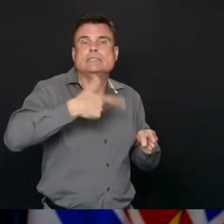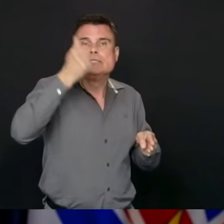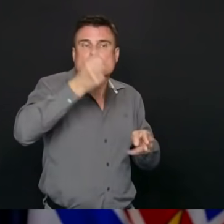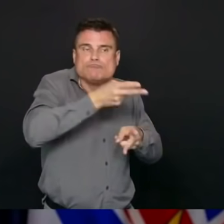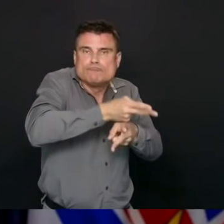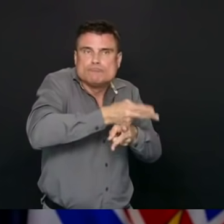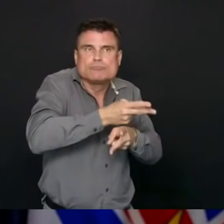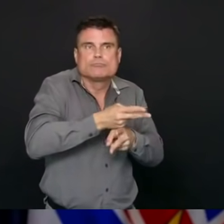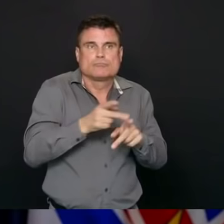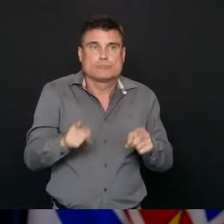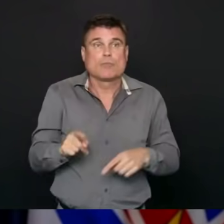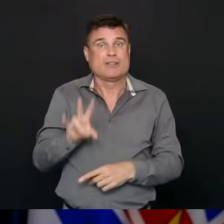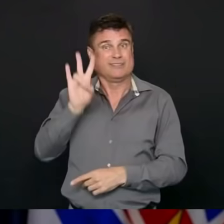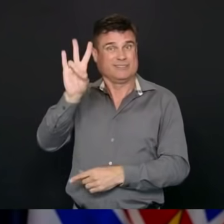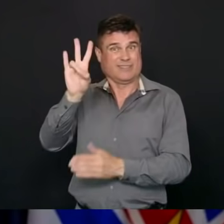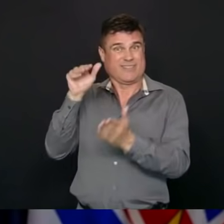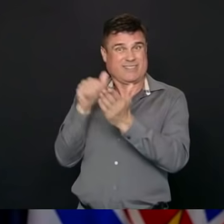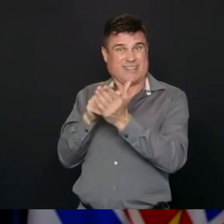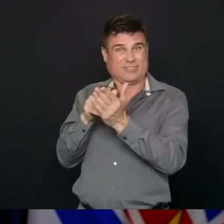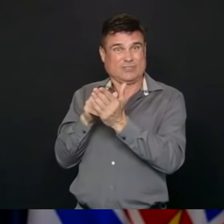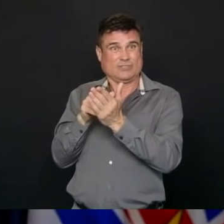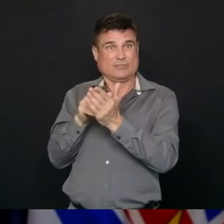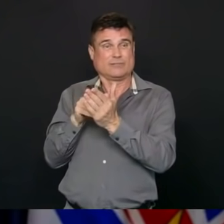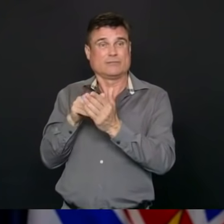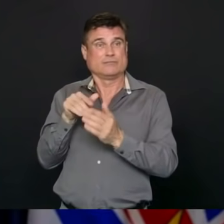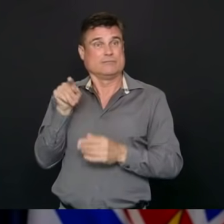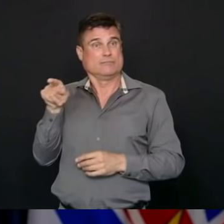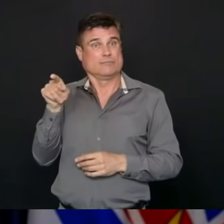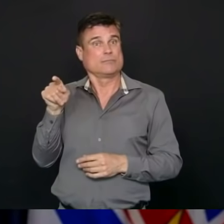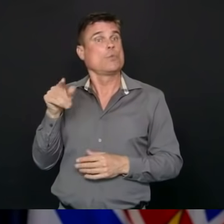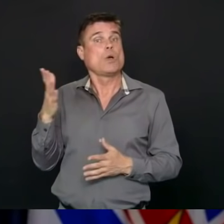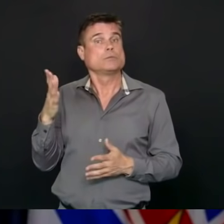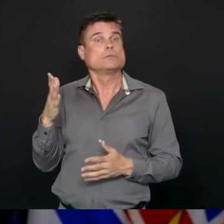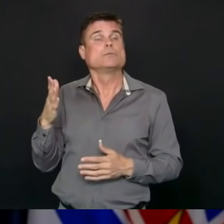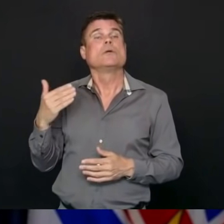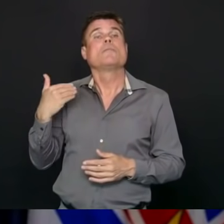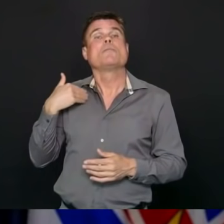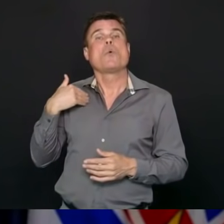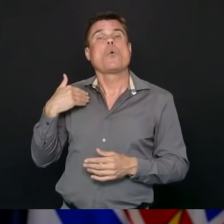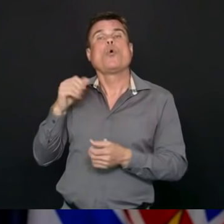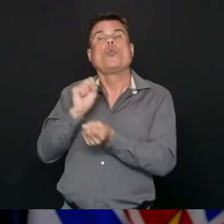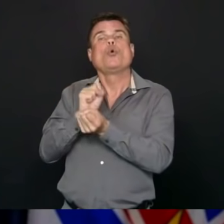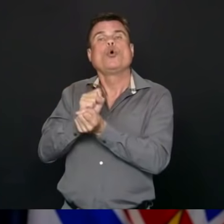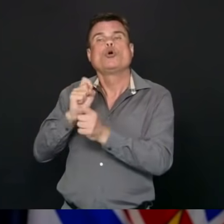7000 had jobs at multiple facilities. We started with 545 facilities that hosted